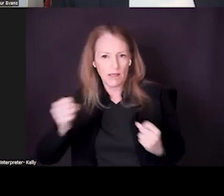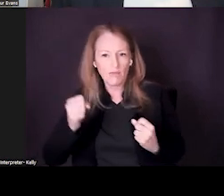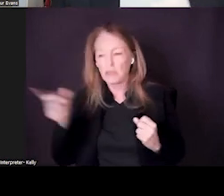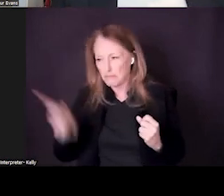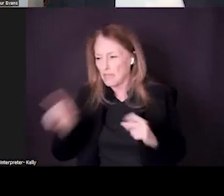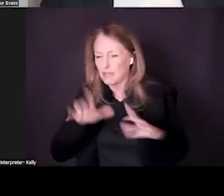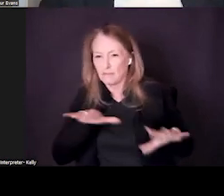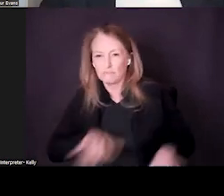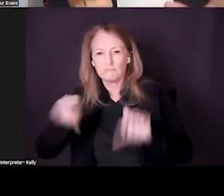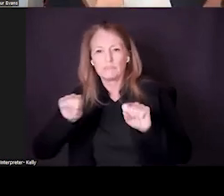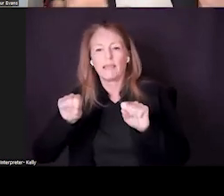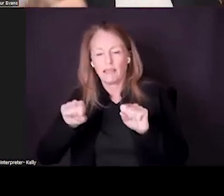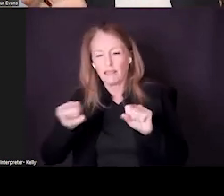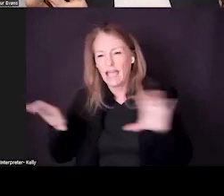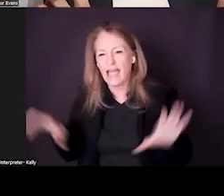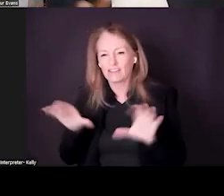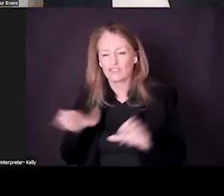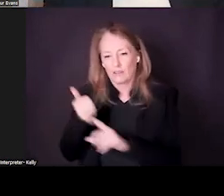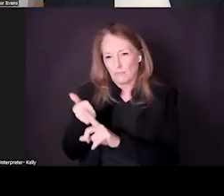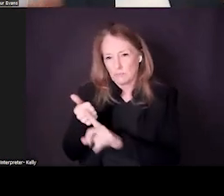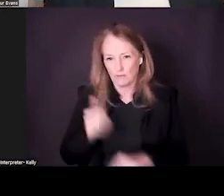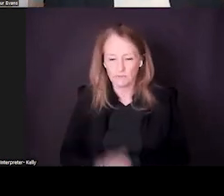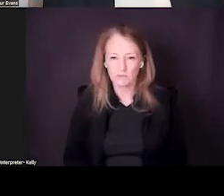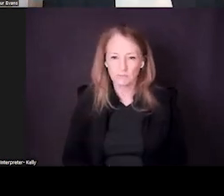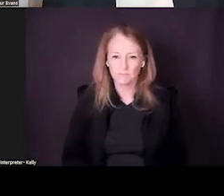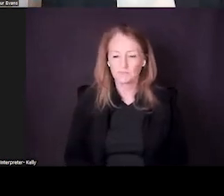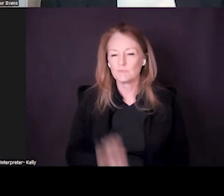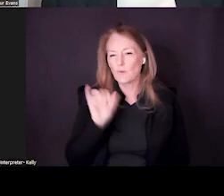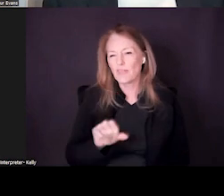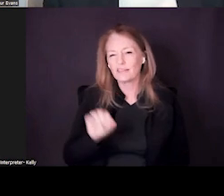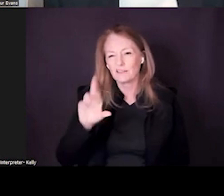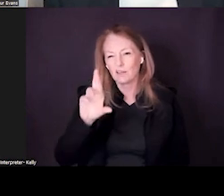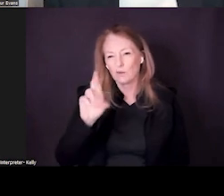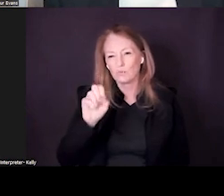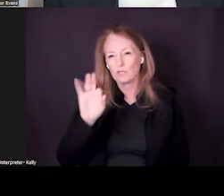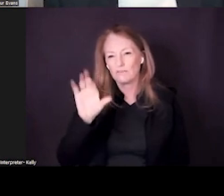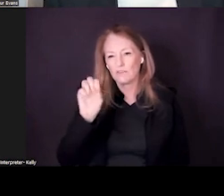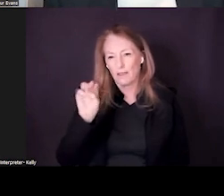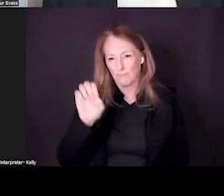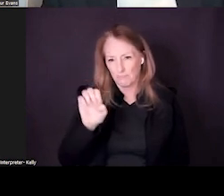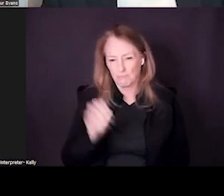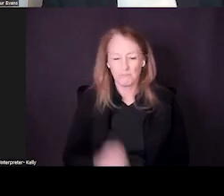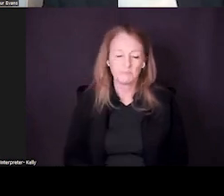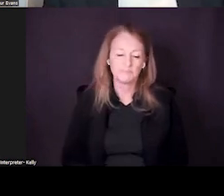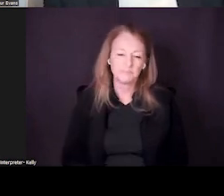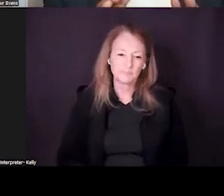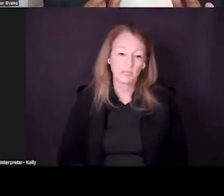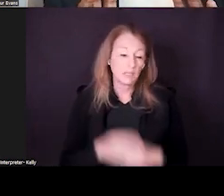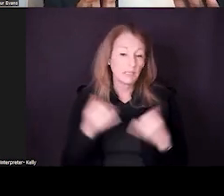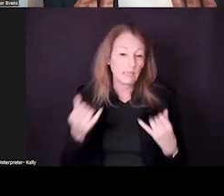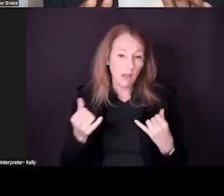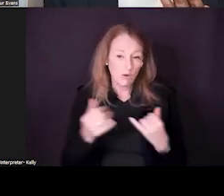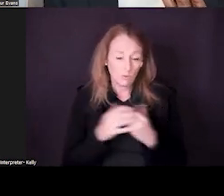ACTION THEMSELVES. SO THAT IS THE REFRAME. EVERYTHING I AM GOING TO GIVE YOU IS JUST